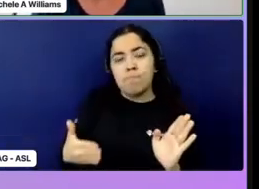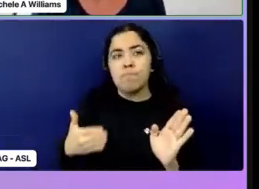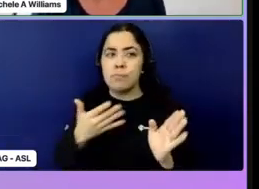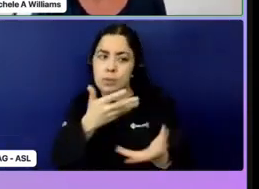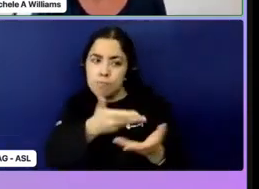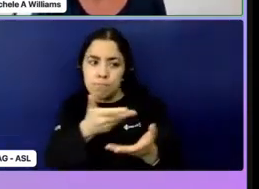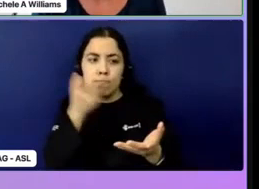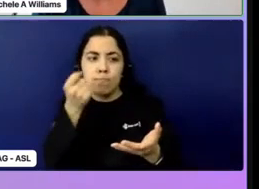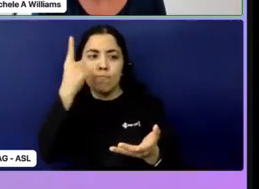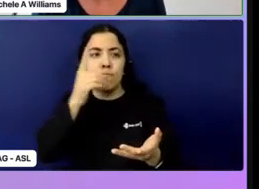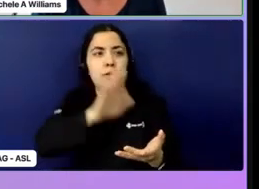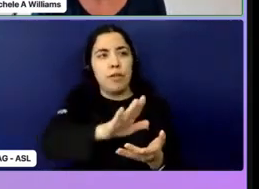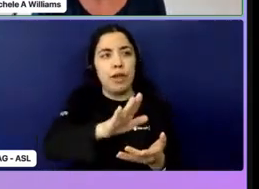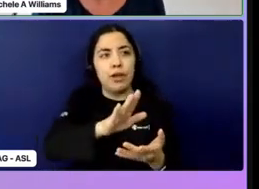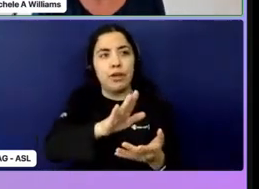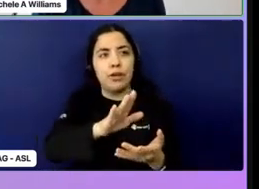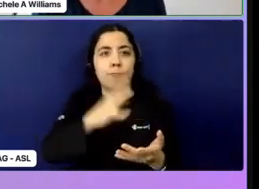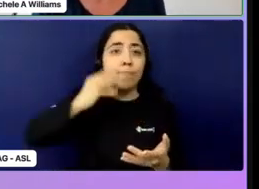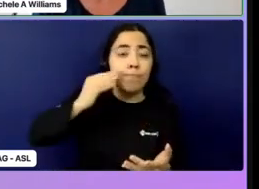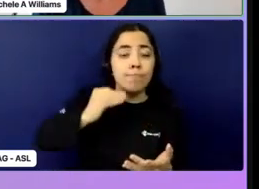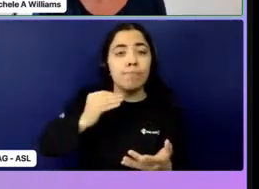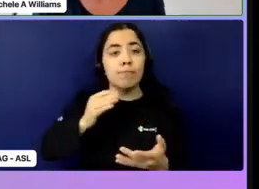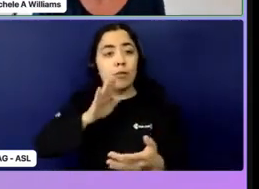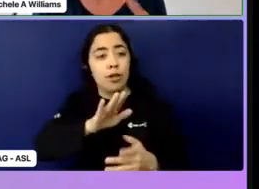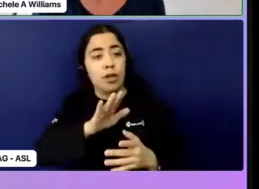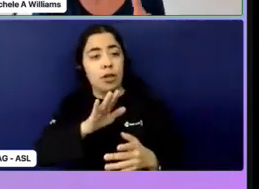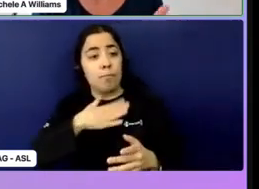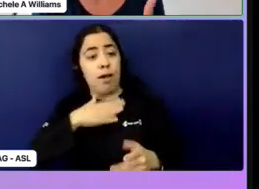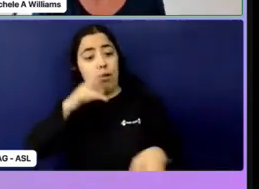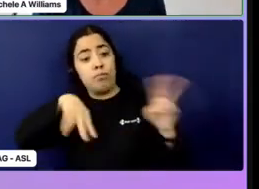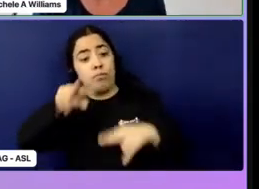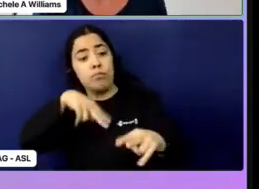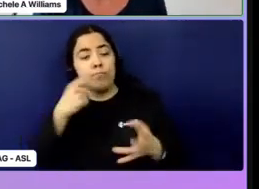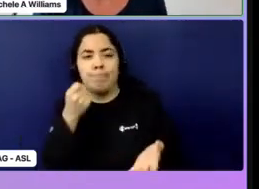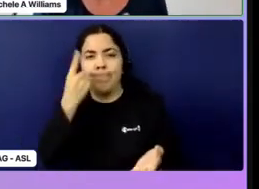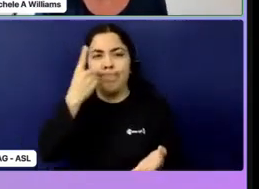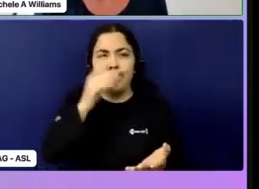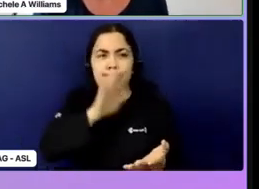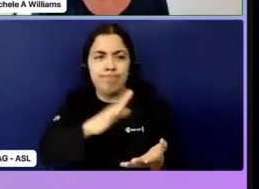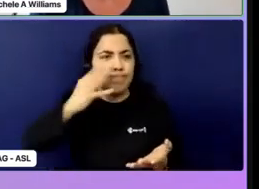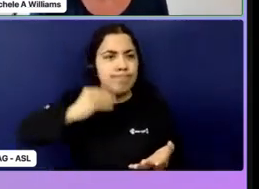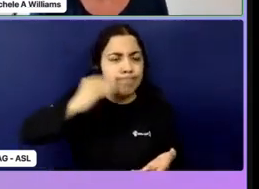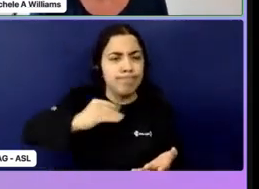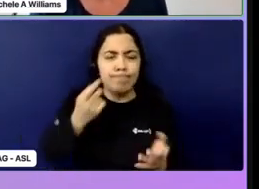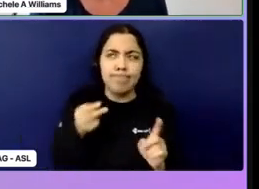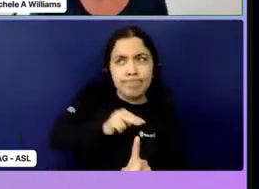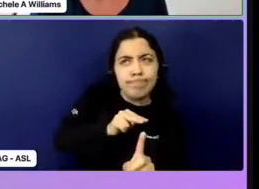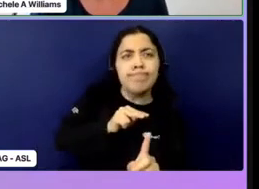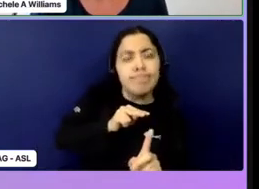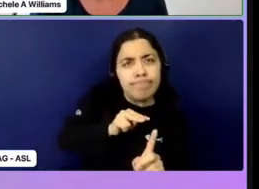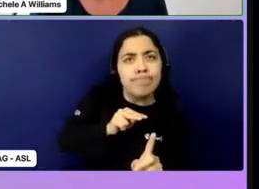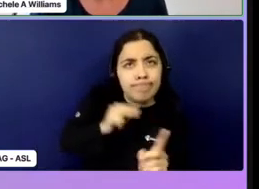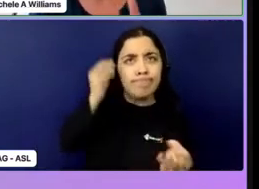an open mind and some initial research to understand the situations that you are observing. So that is the